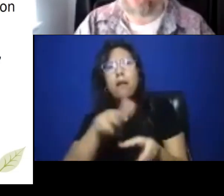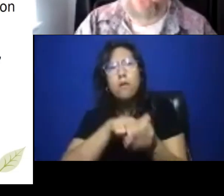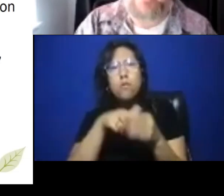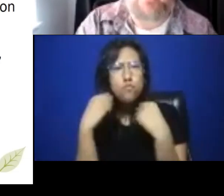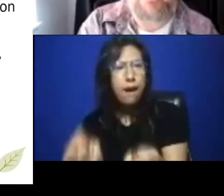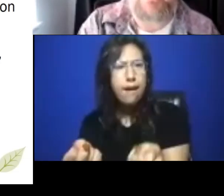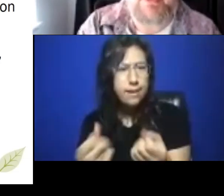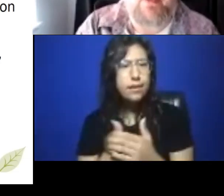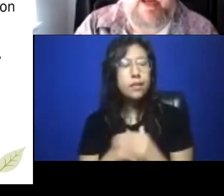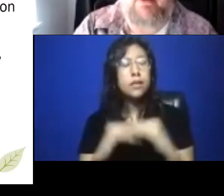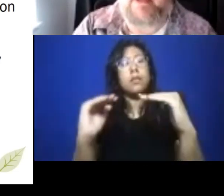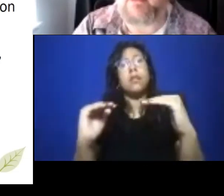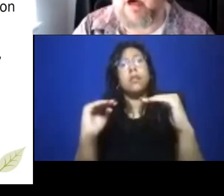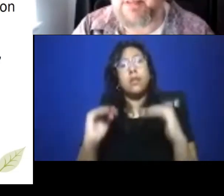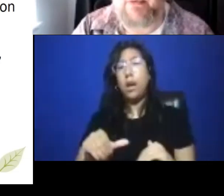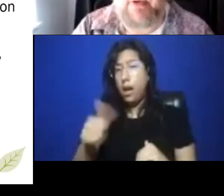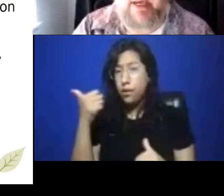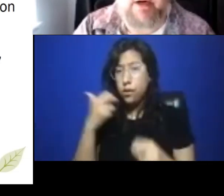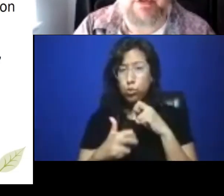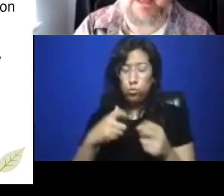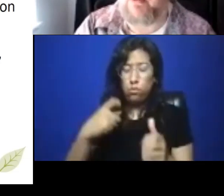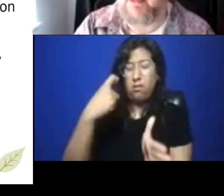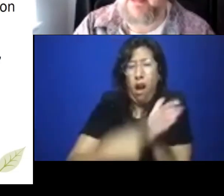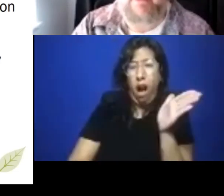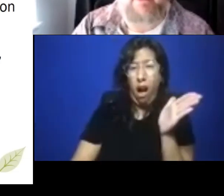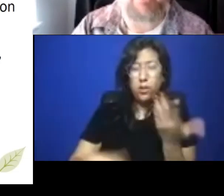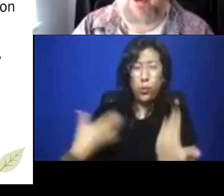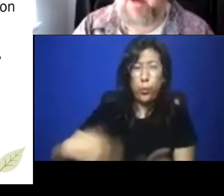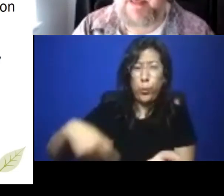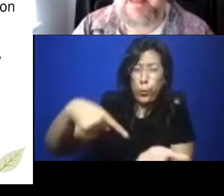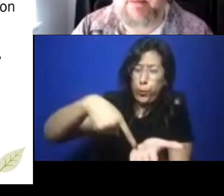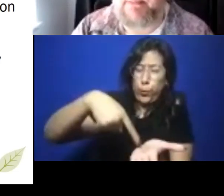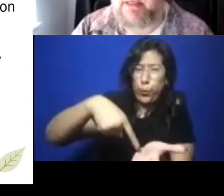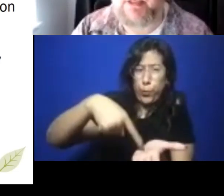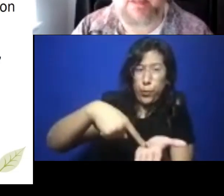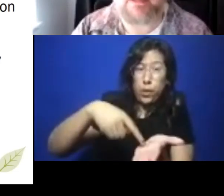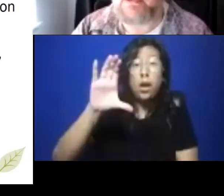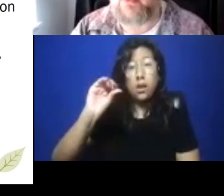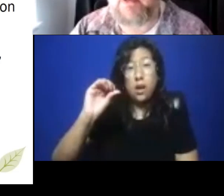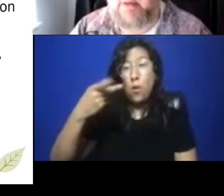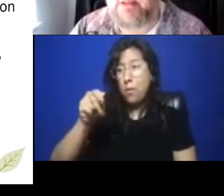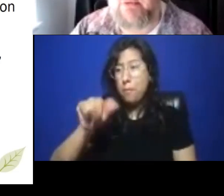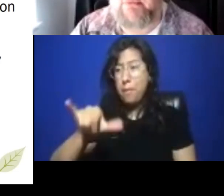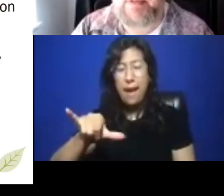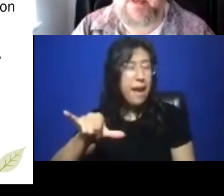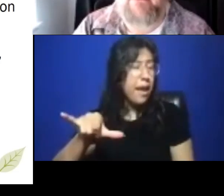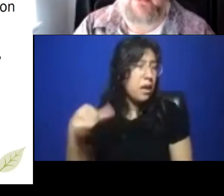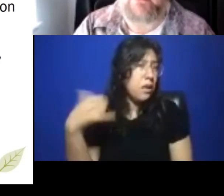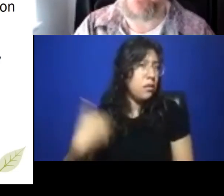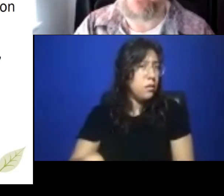Another practical issue is around the cost of care, so copays can be just too expensive for some folks,